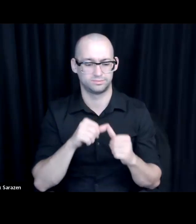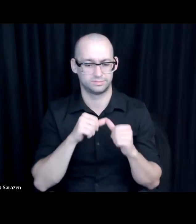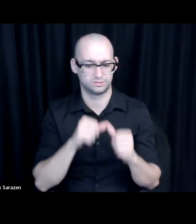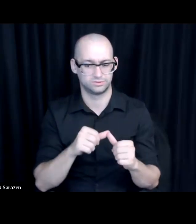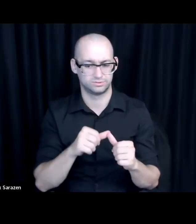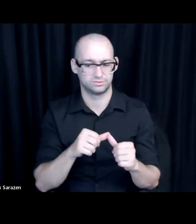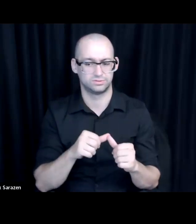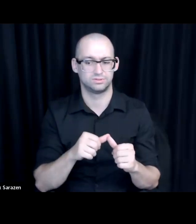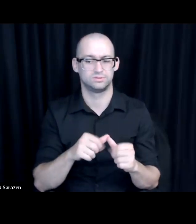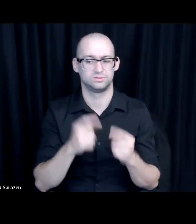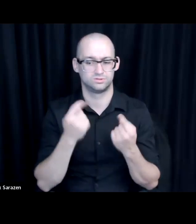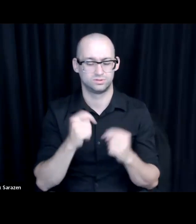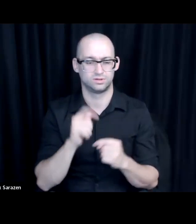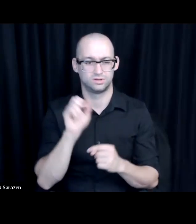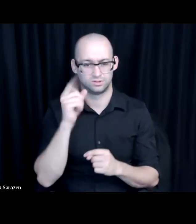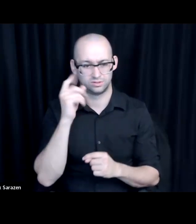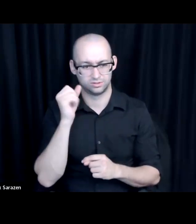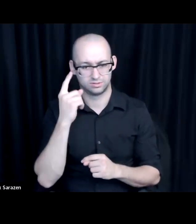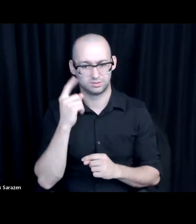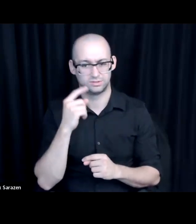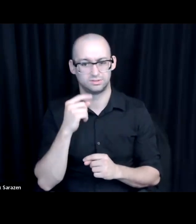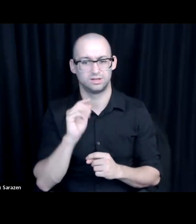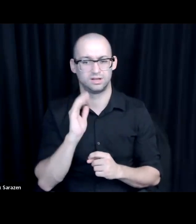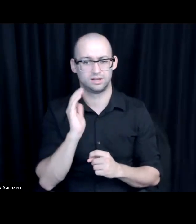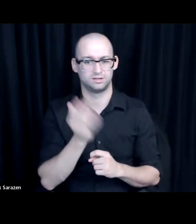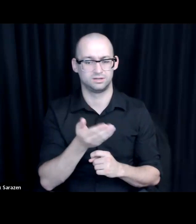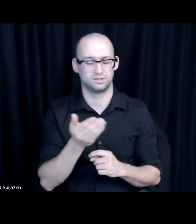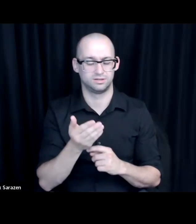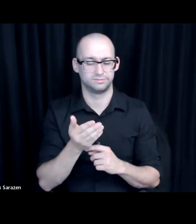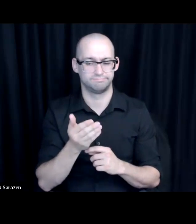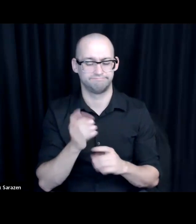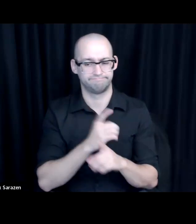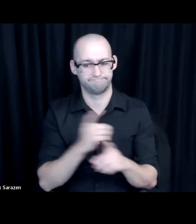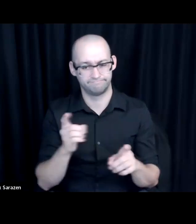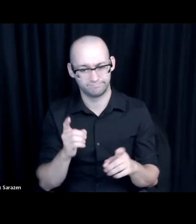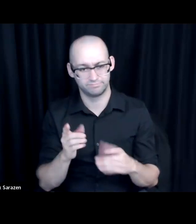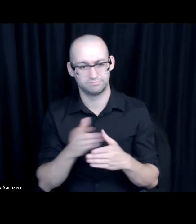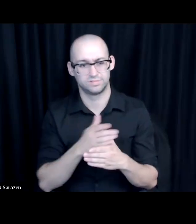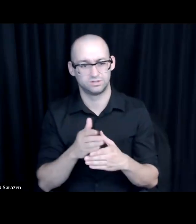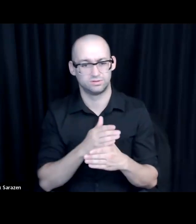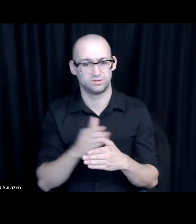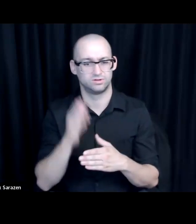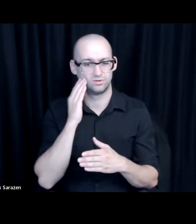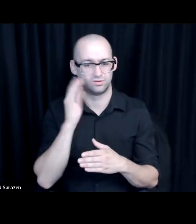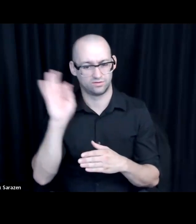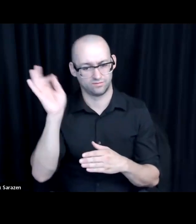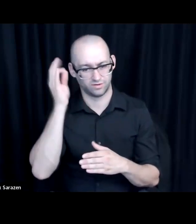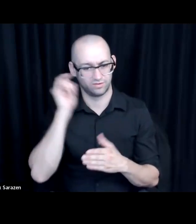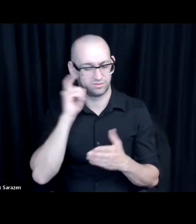understand our the the the difference between, you know, the federally recognized Tribes that,